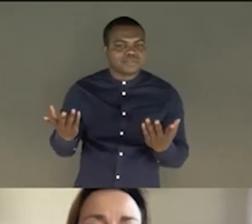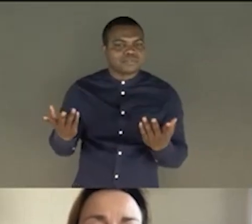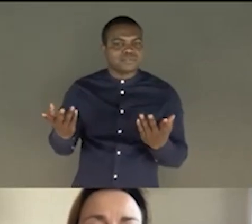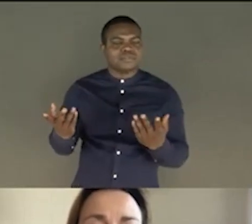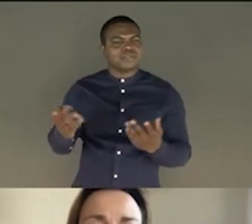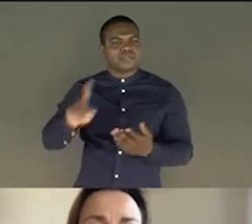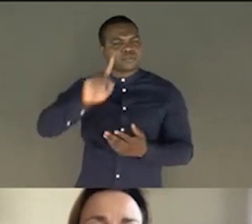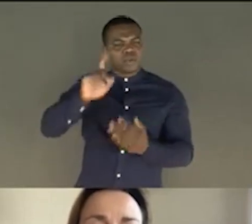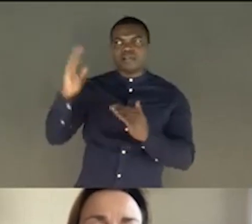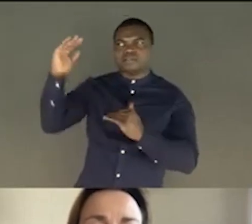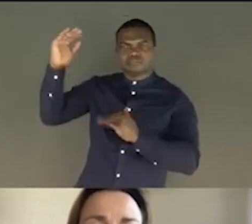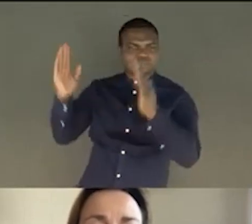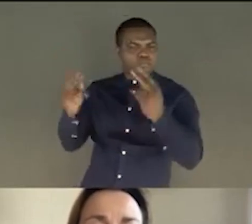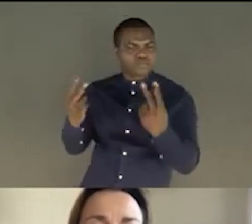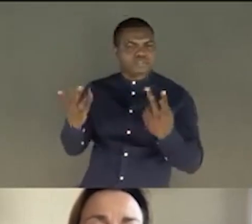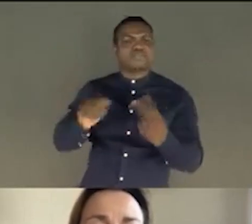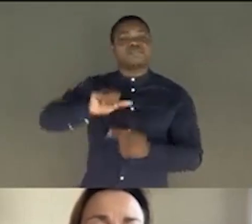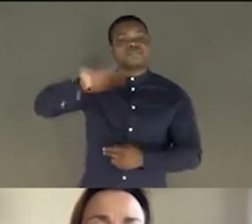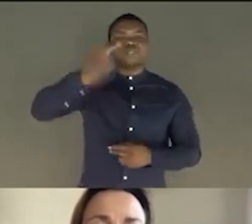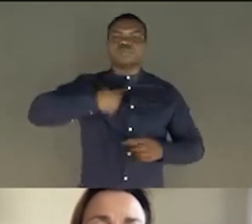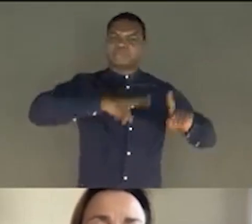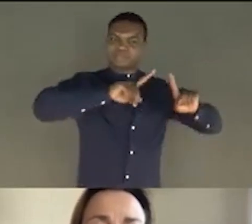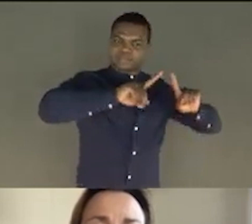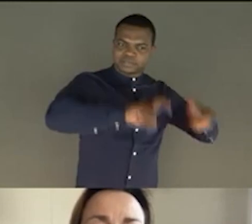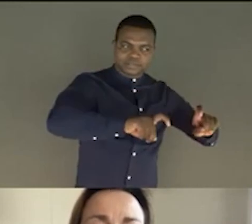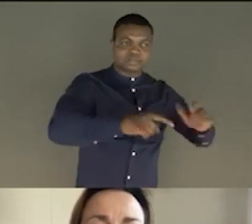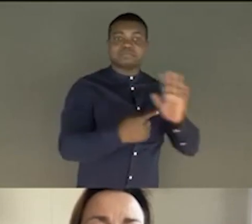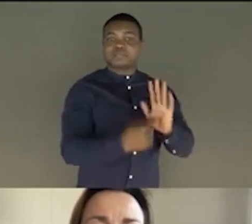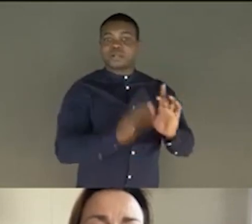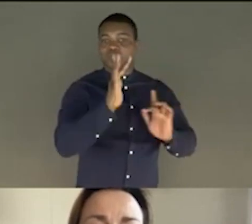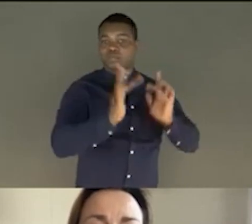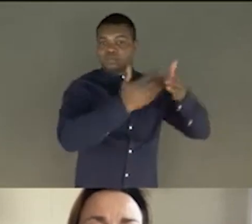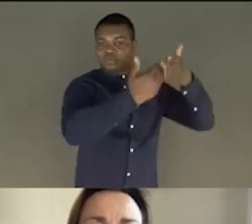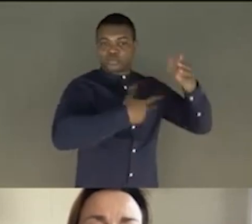with that amount and just see how much could the structure help. So just in